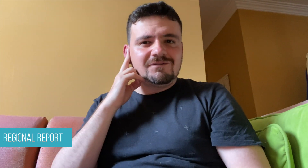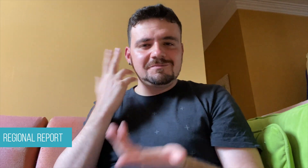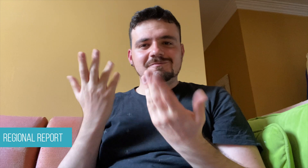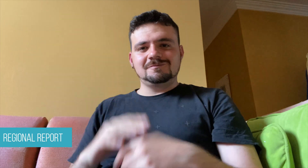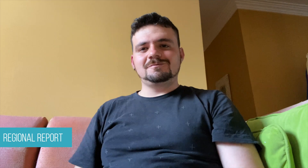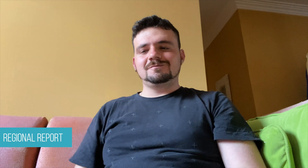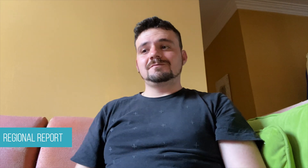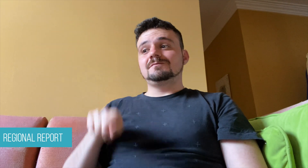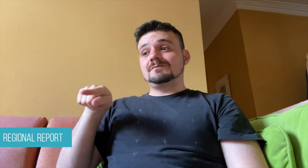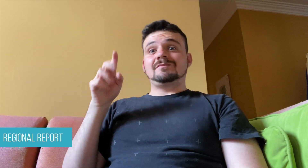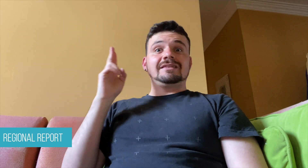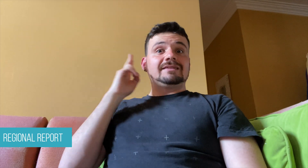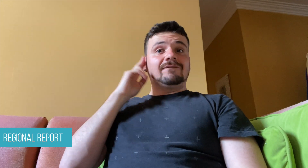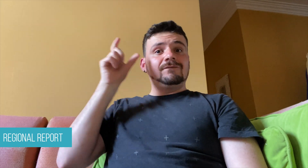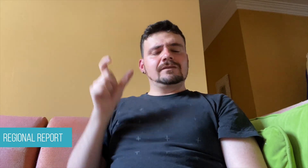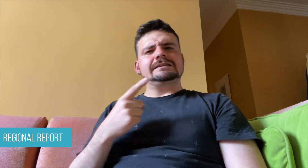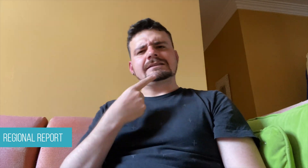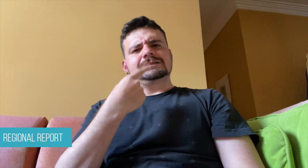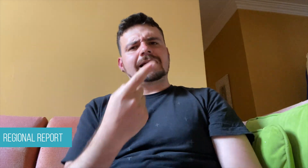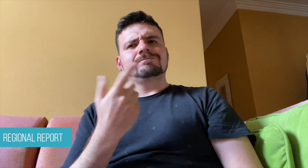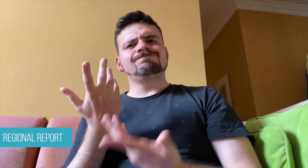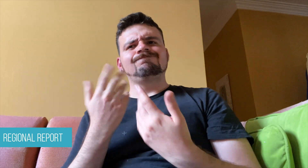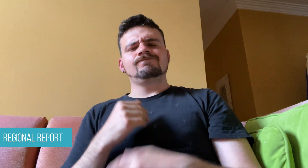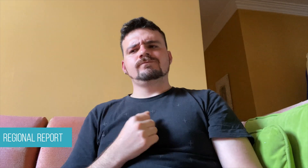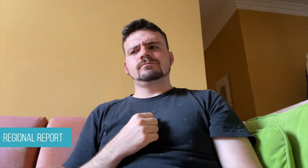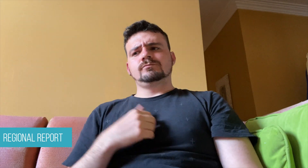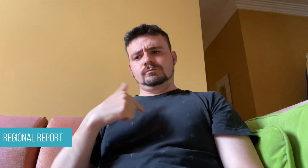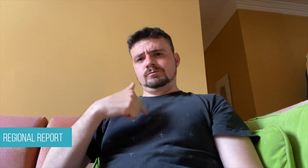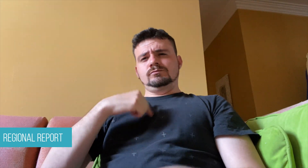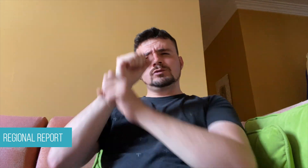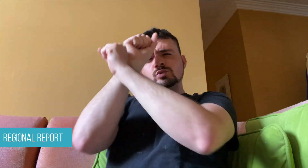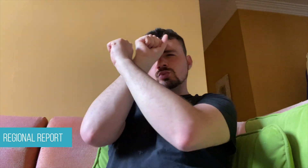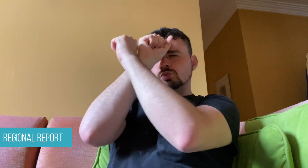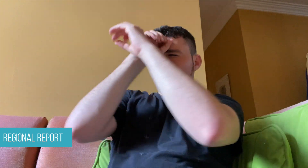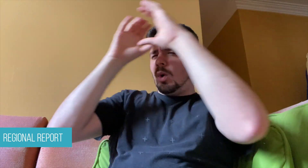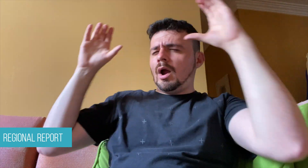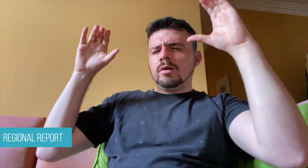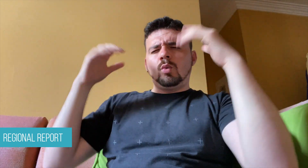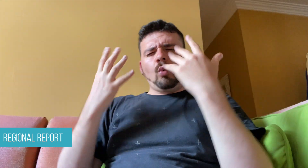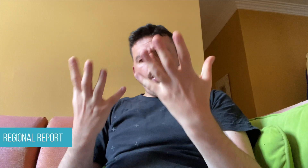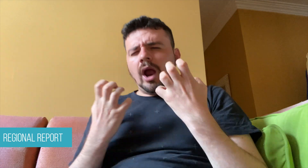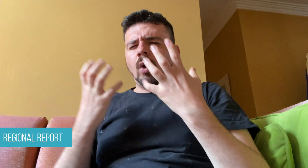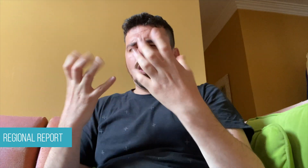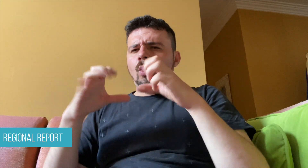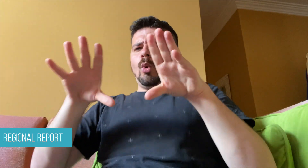his dream to own a business. He wanted to prove to everyone that